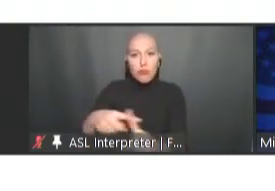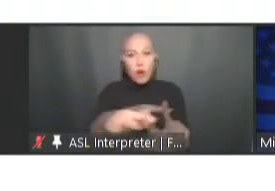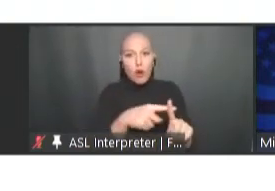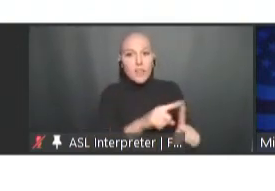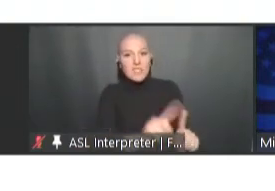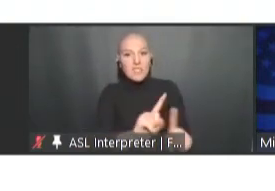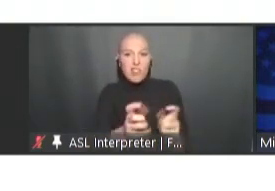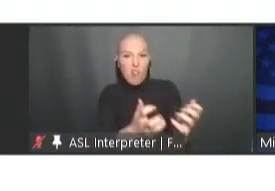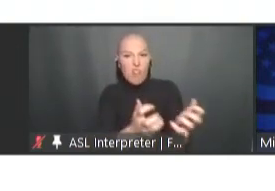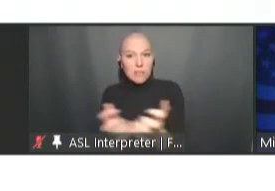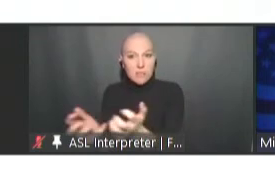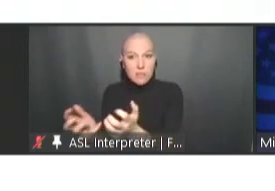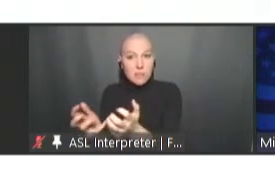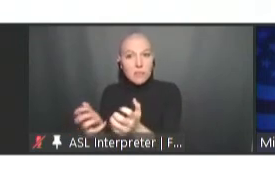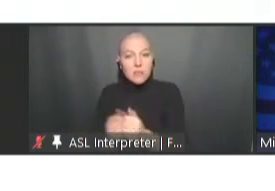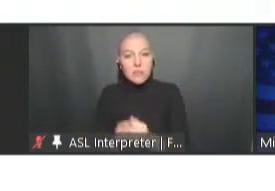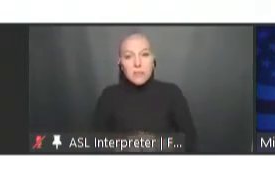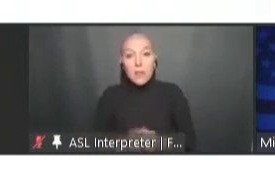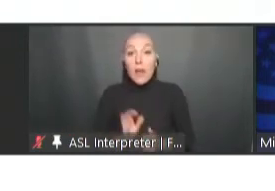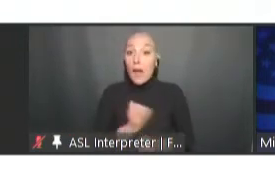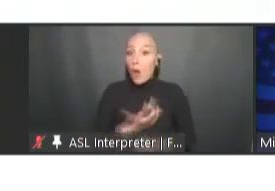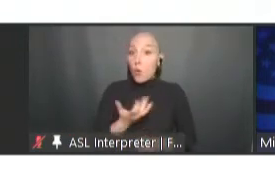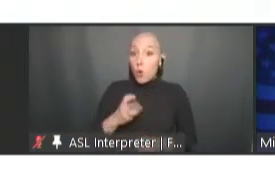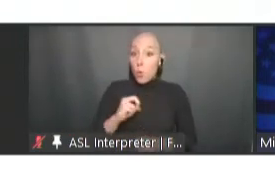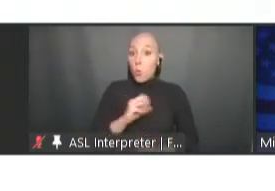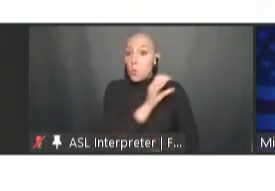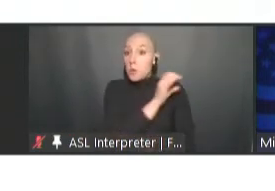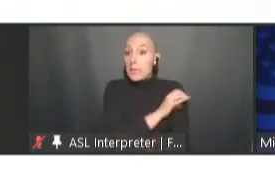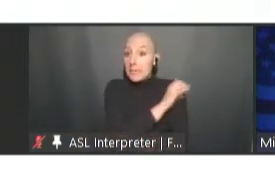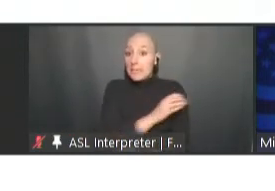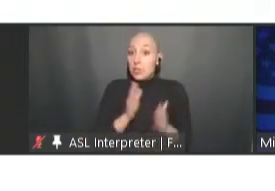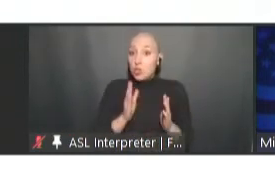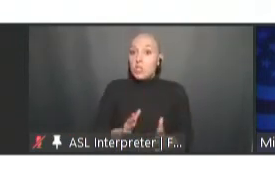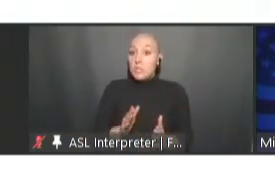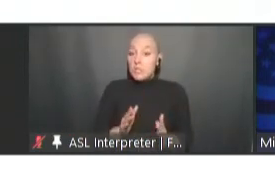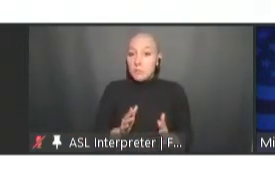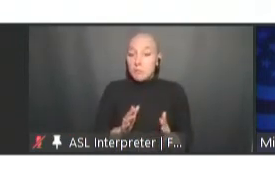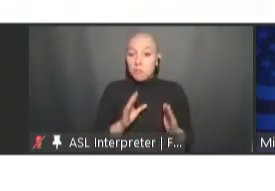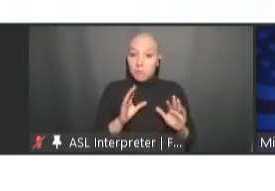Our own clinicians have become educated and aware of the latest information